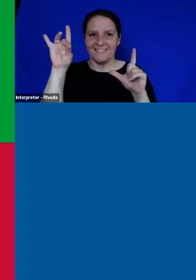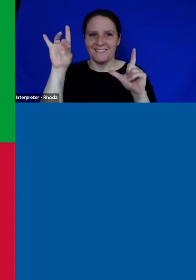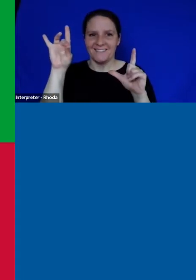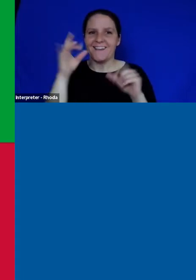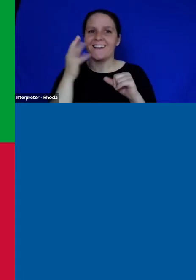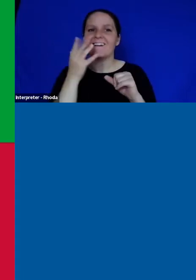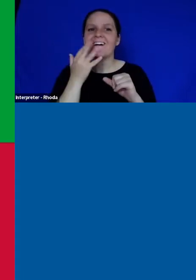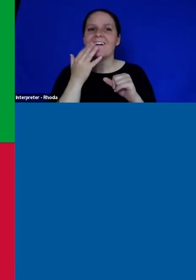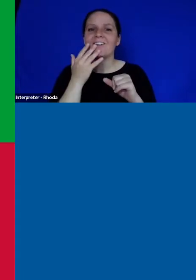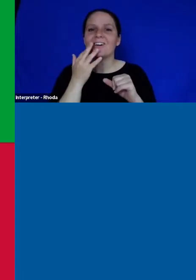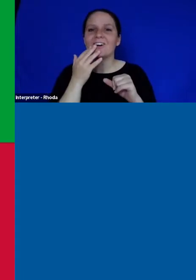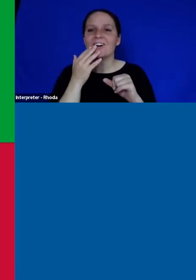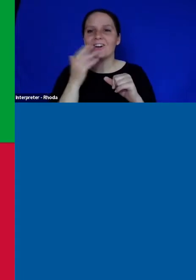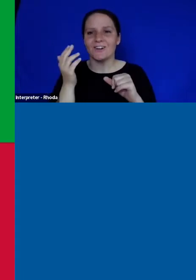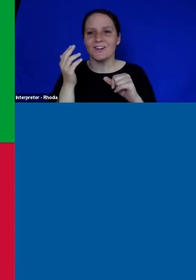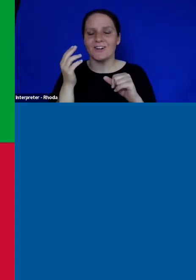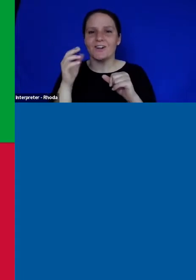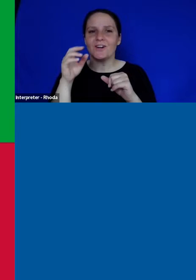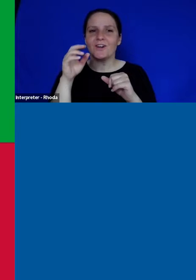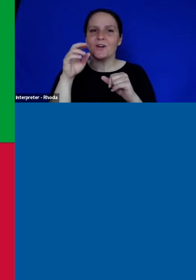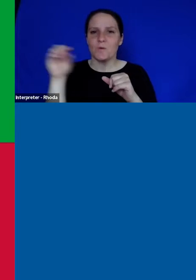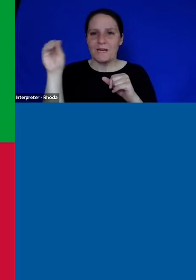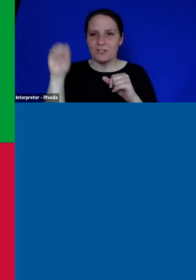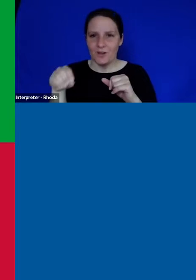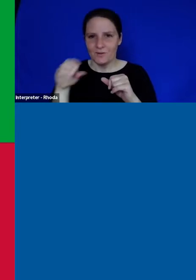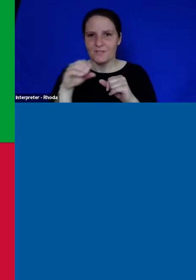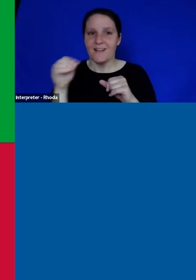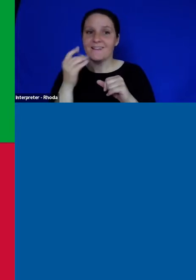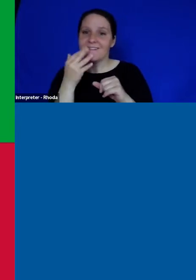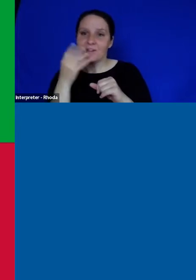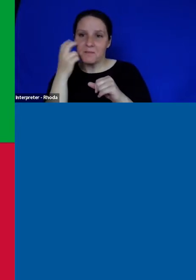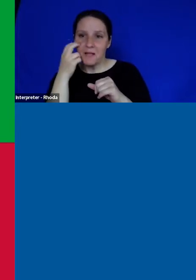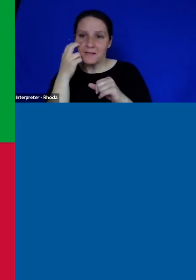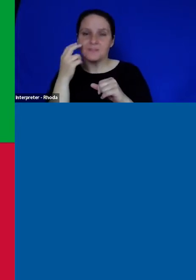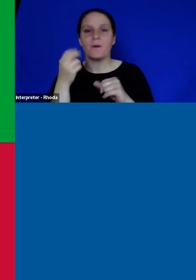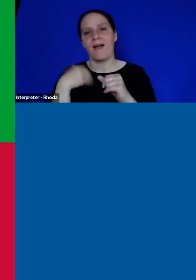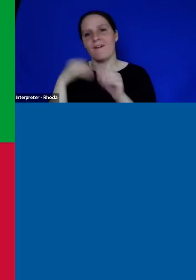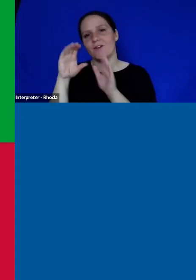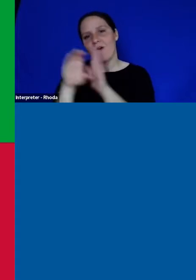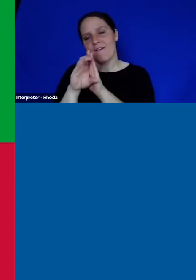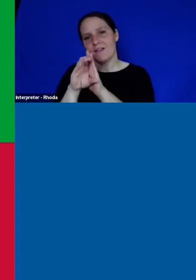To the right, I have a graphic of three color blocks. We have the green,